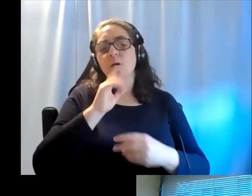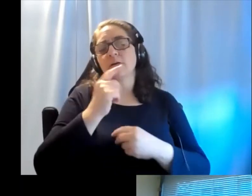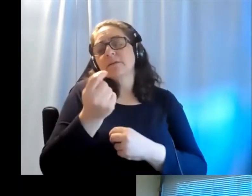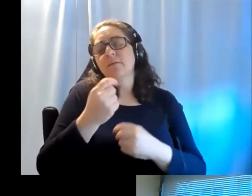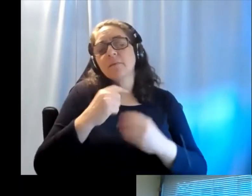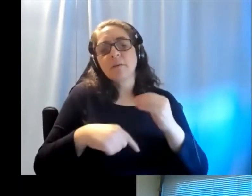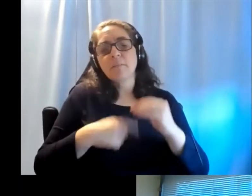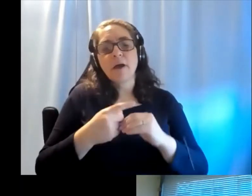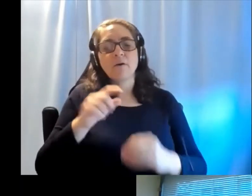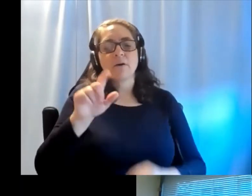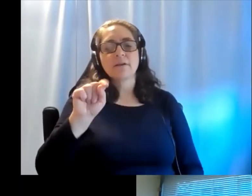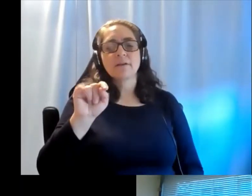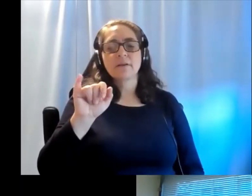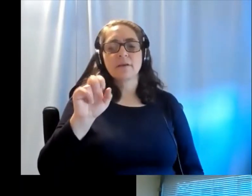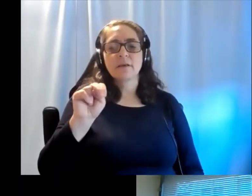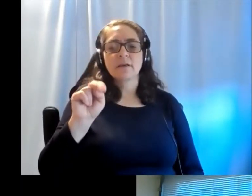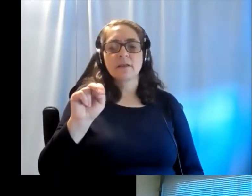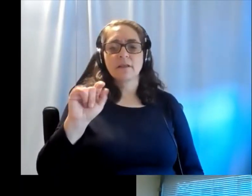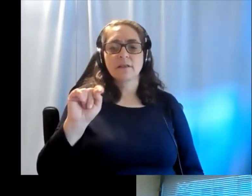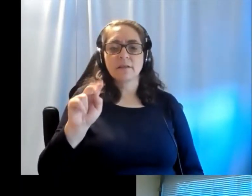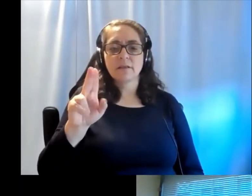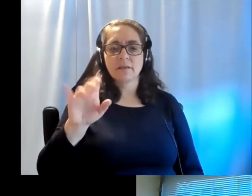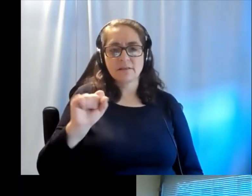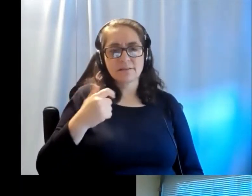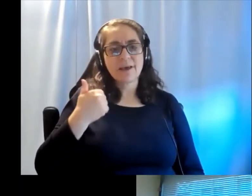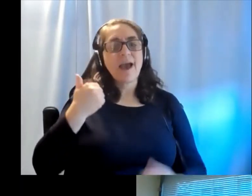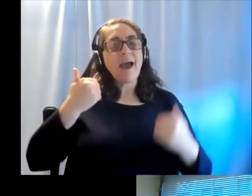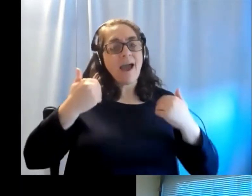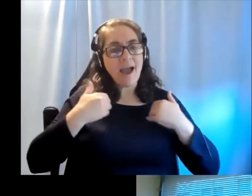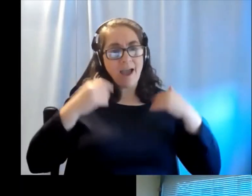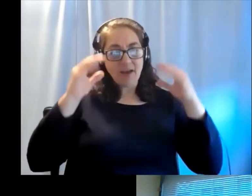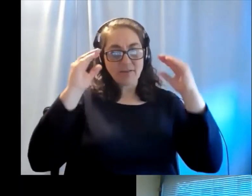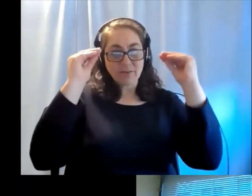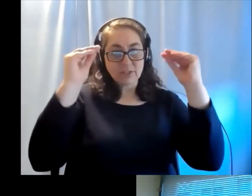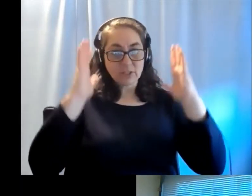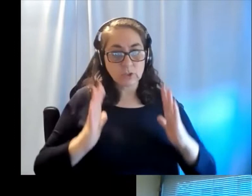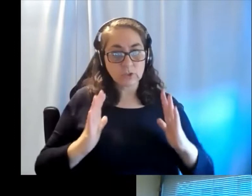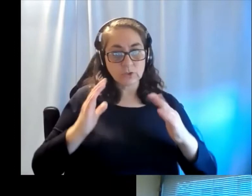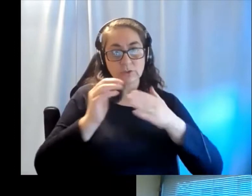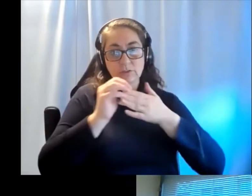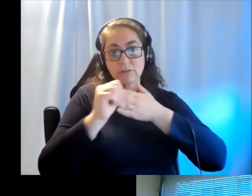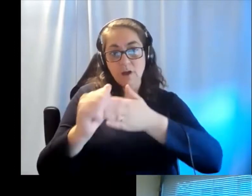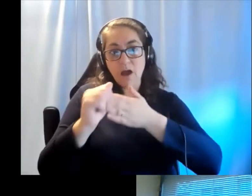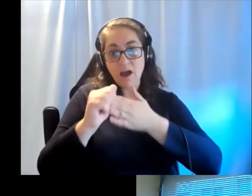We also have a teacher's guide there that was developed by Scholastic Magazine.